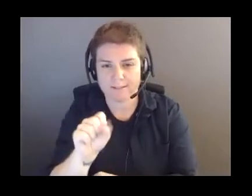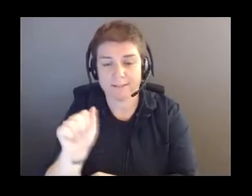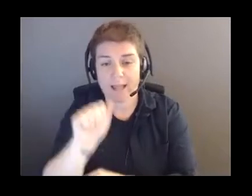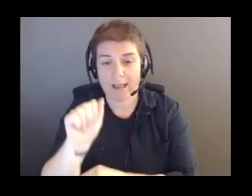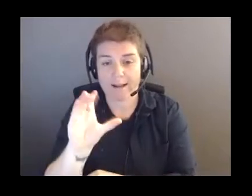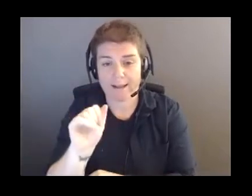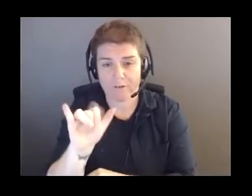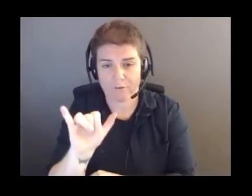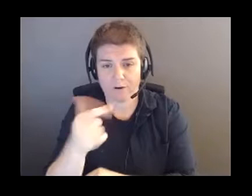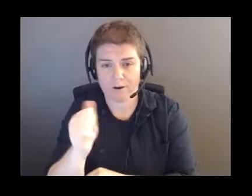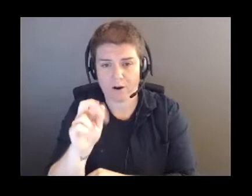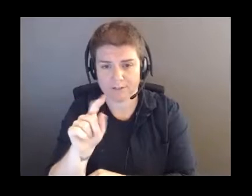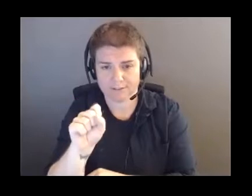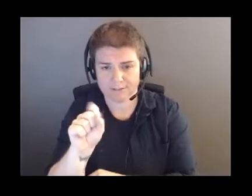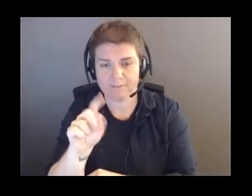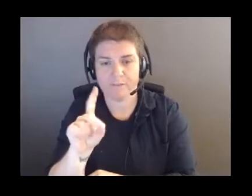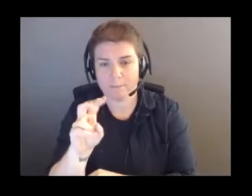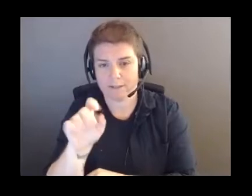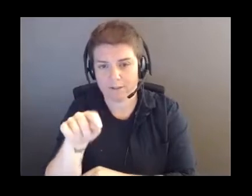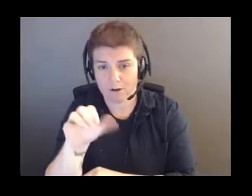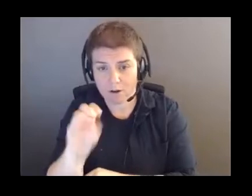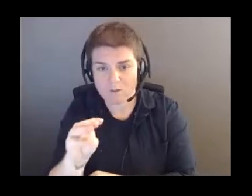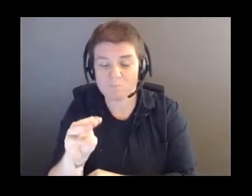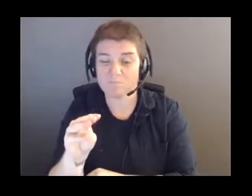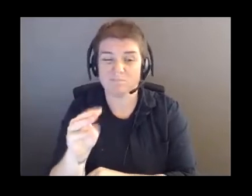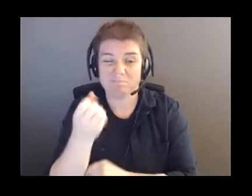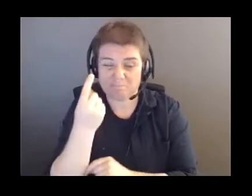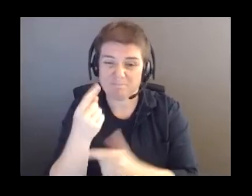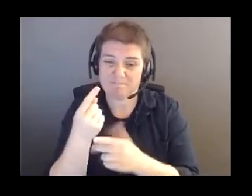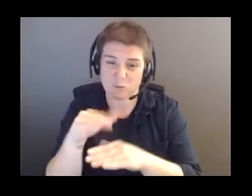two to four weeks before you plan to submit your application, which means no later than